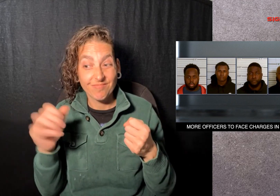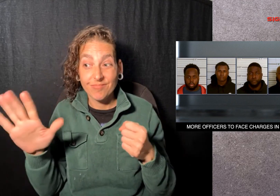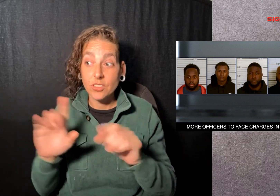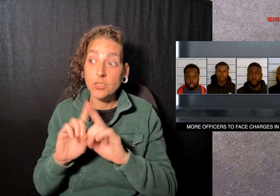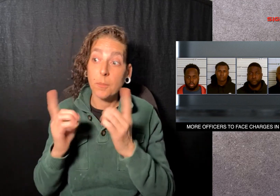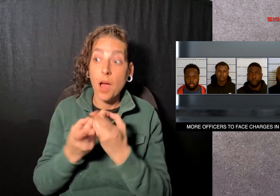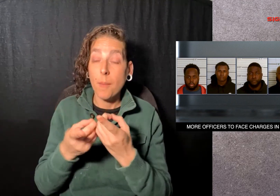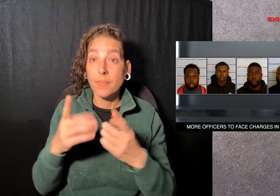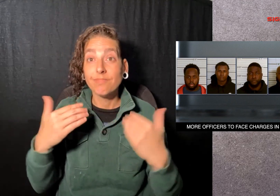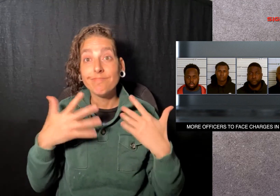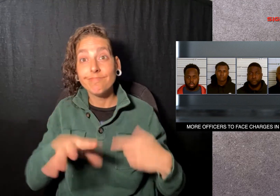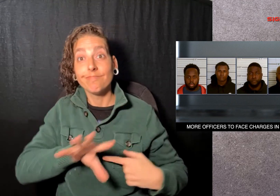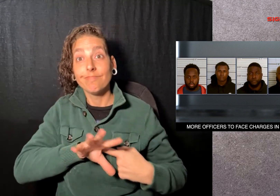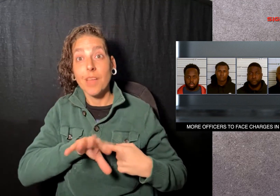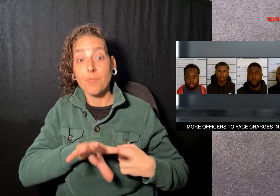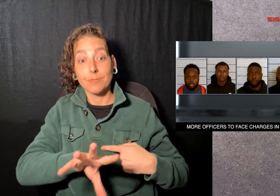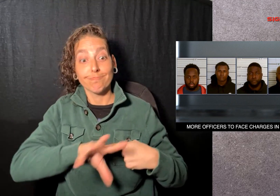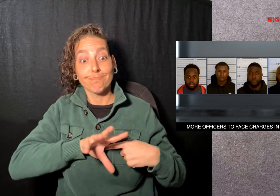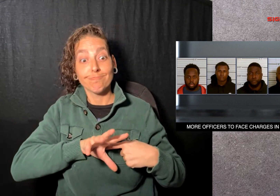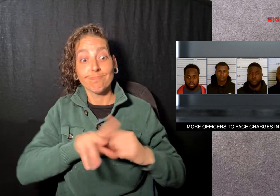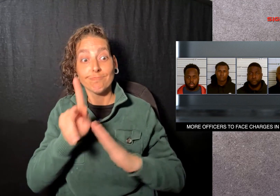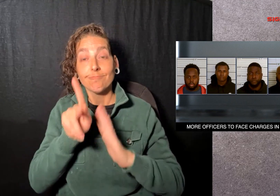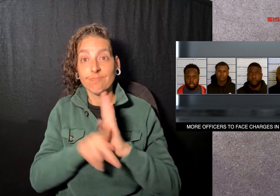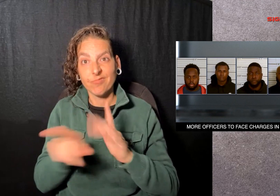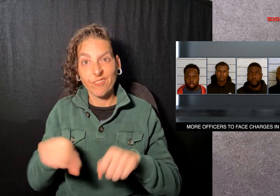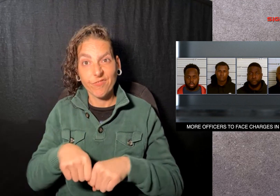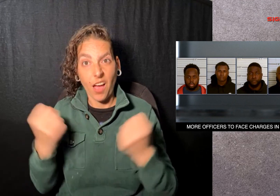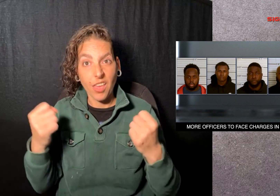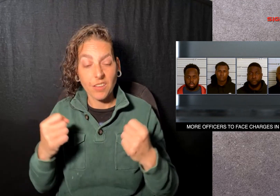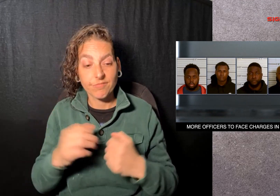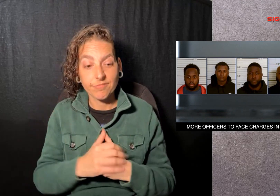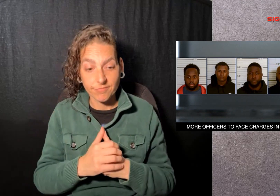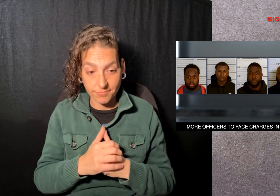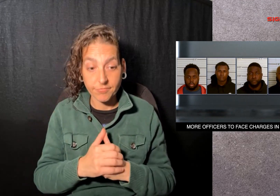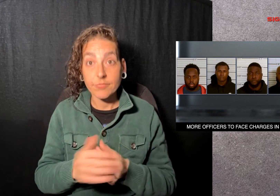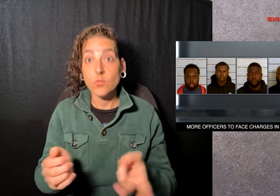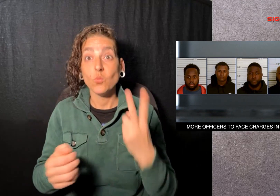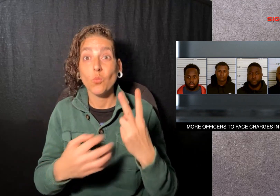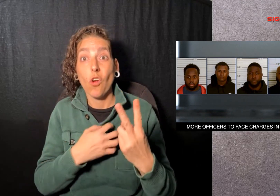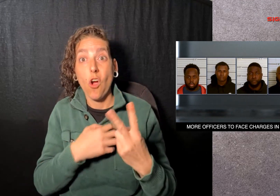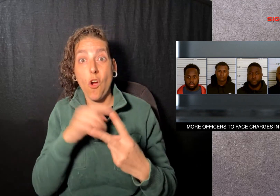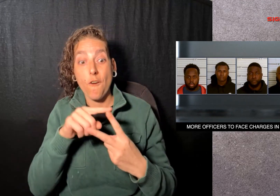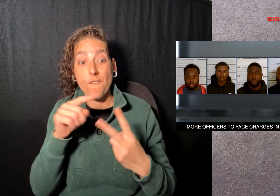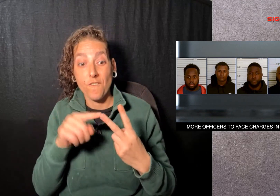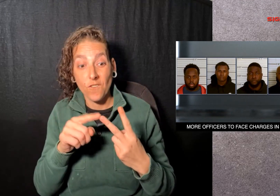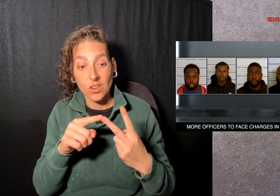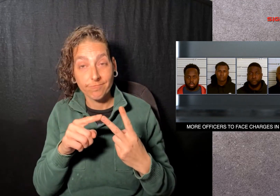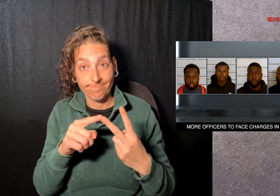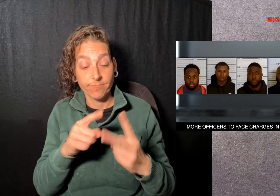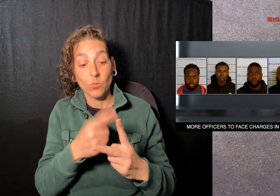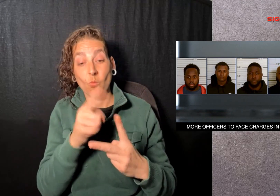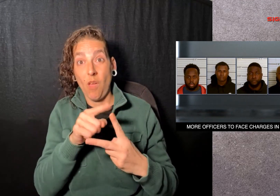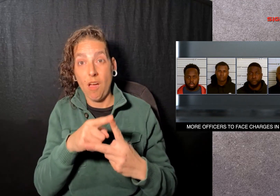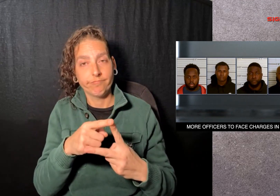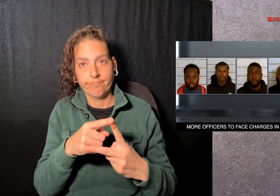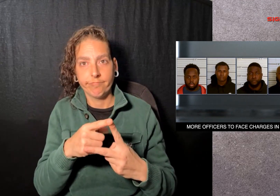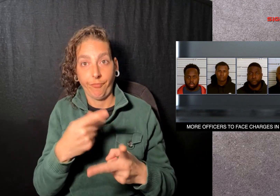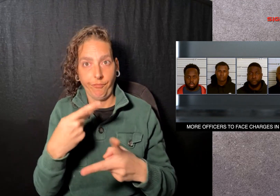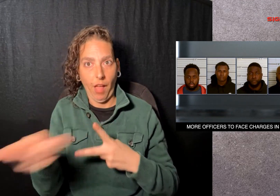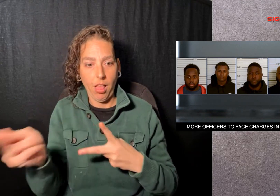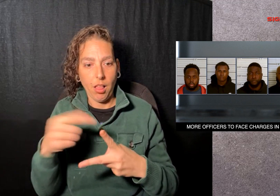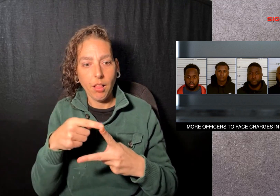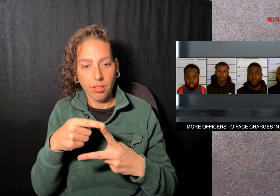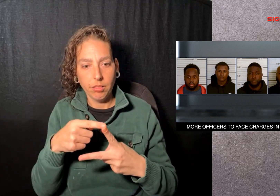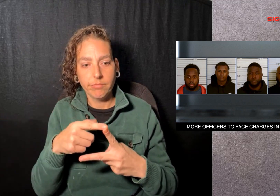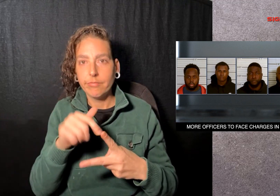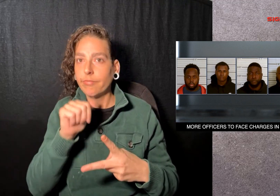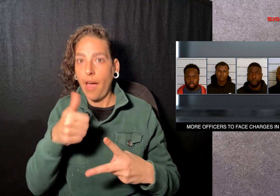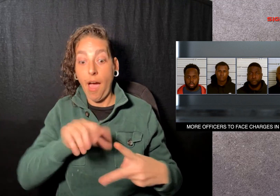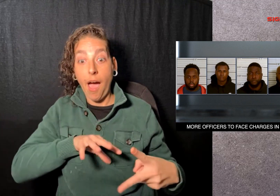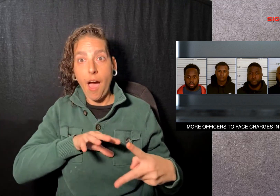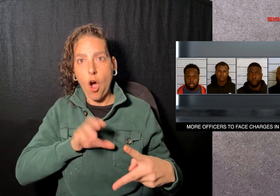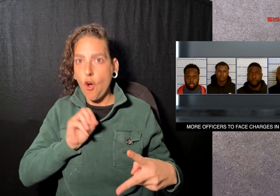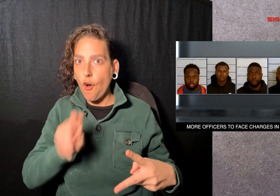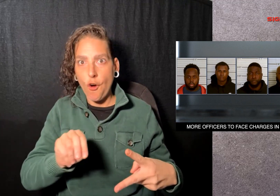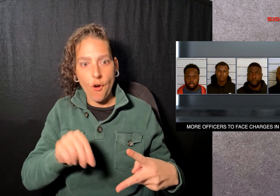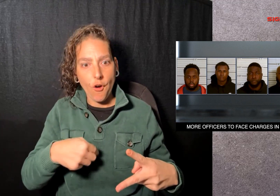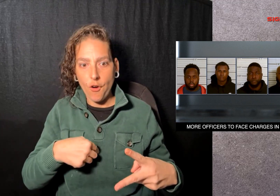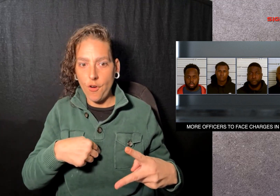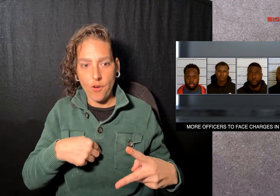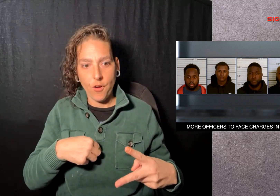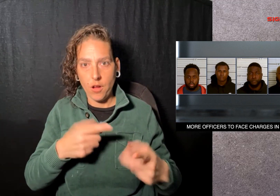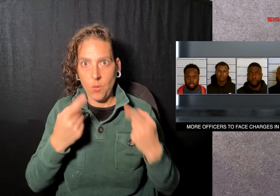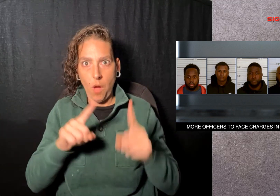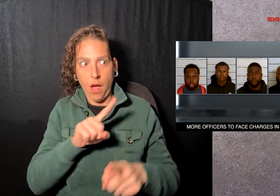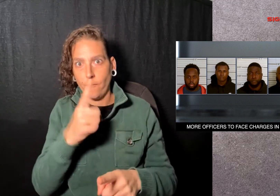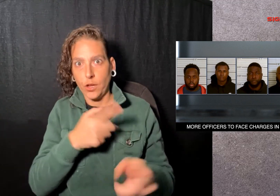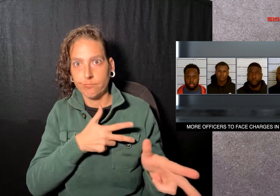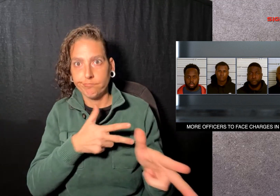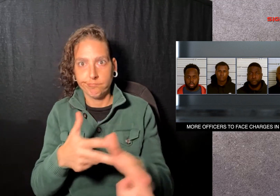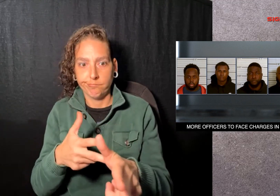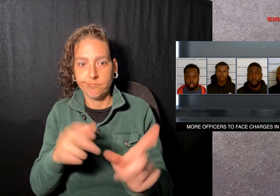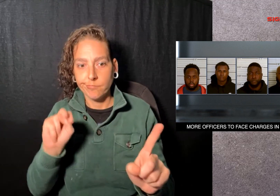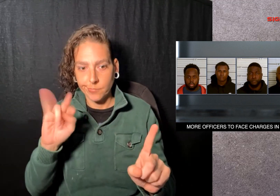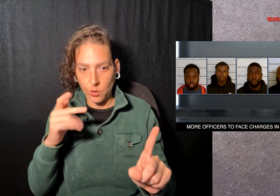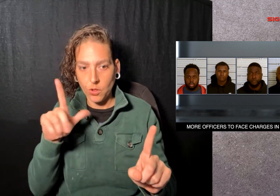body camera policy two of the officers failed to turn on their body cameras when they first